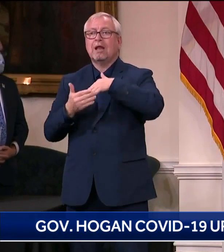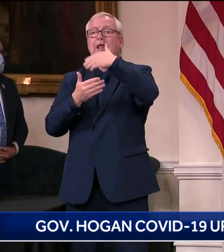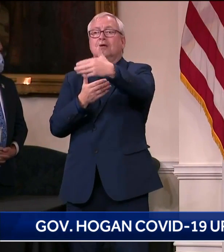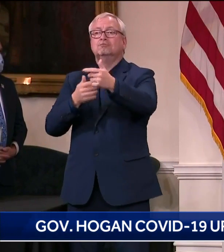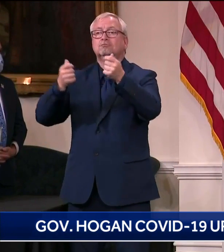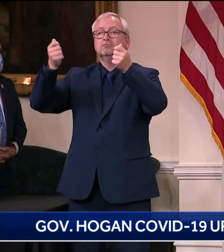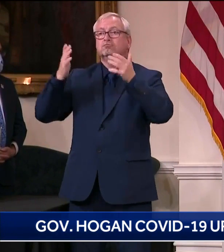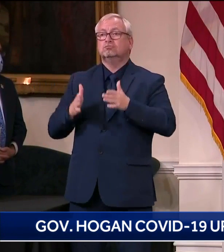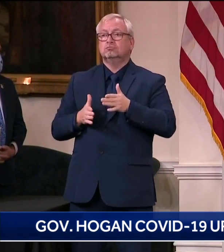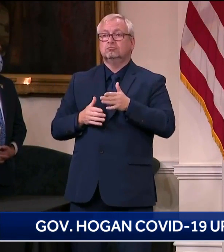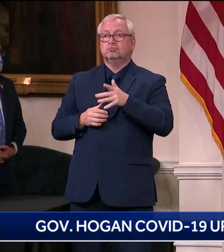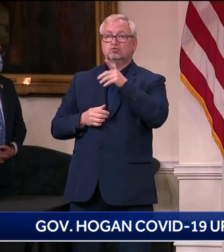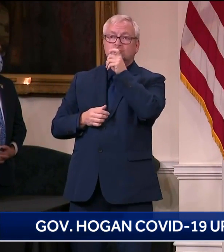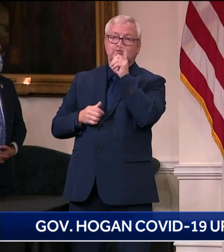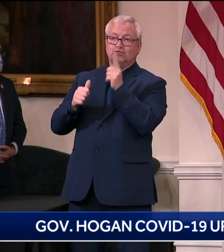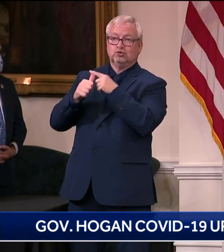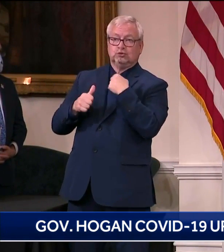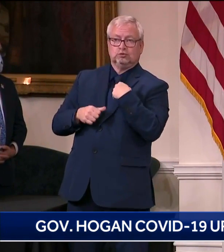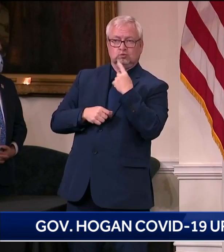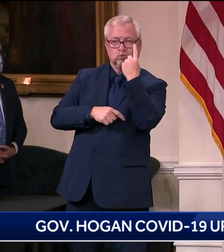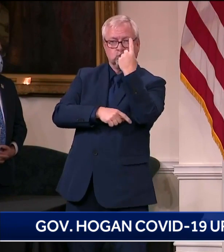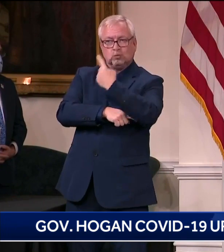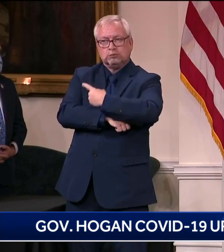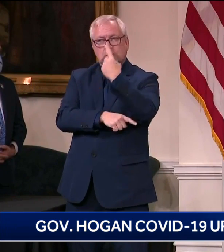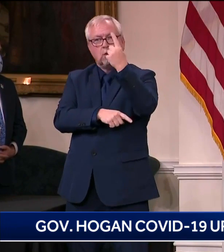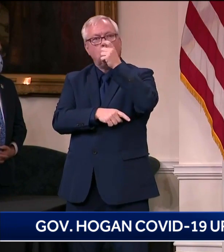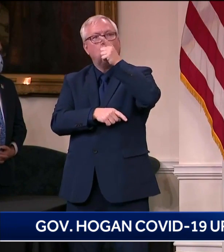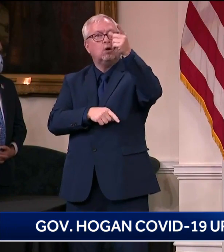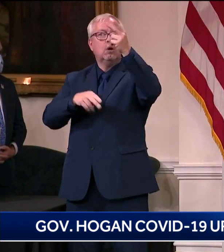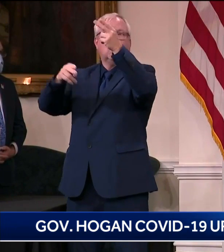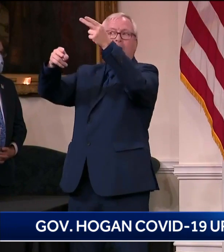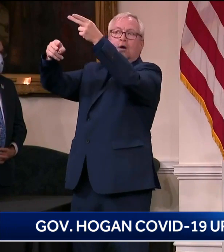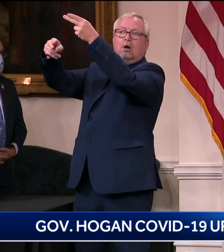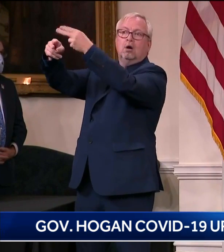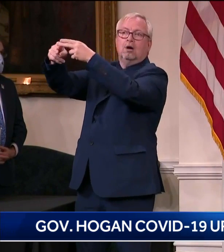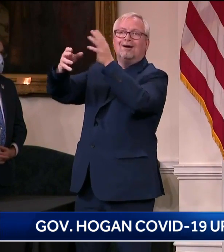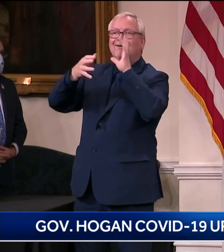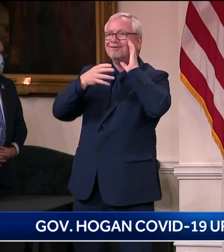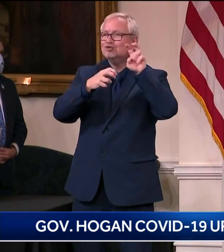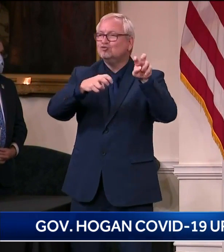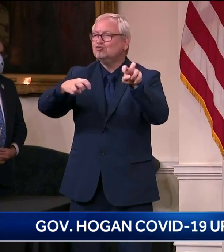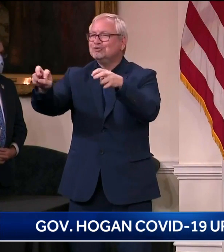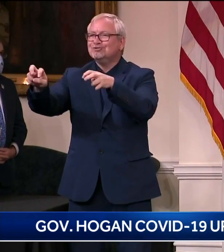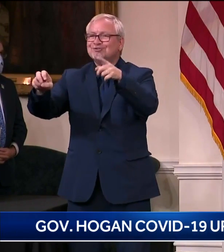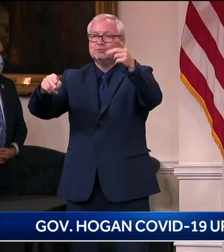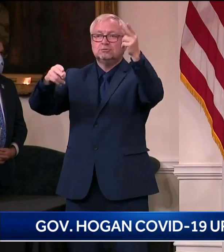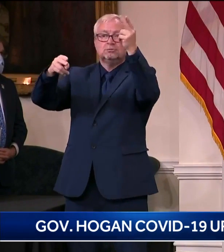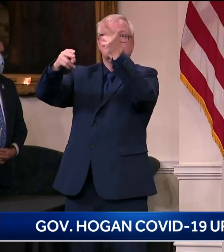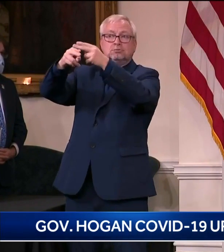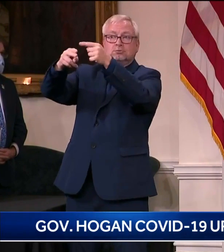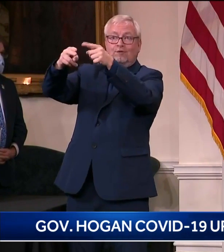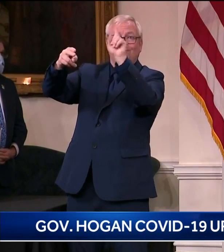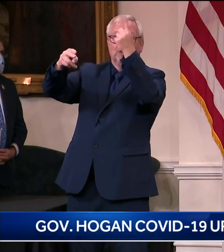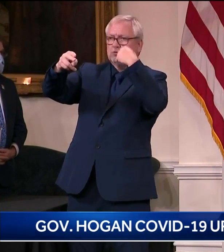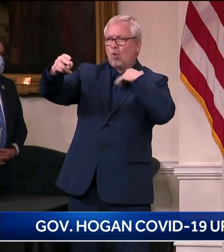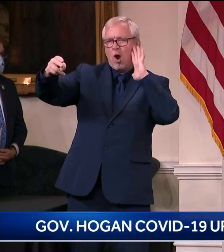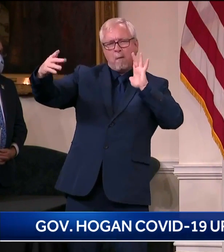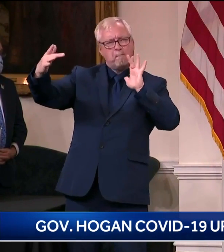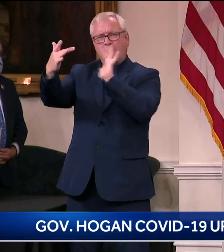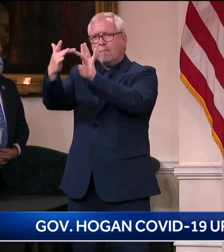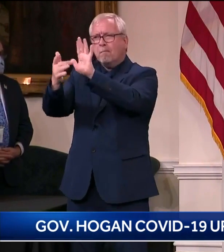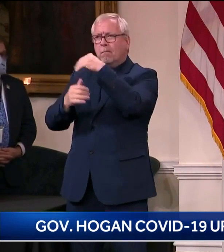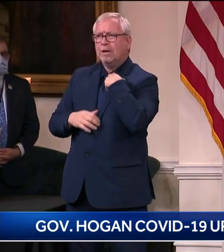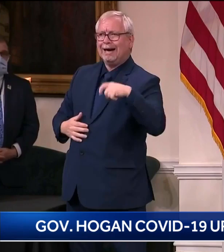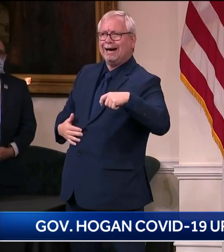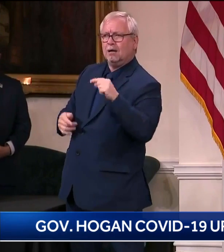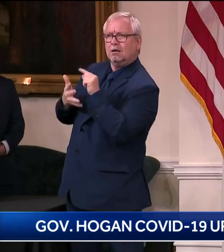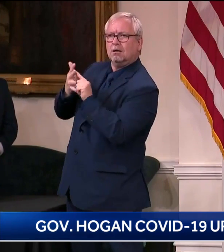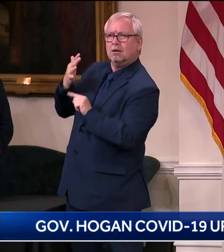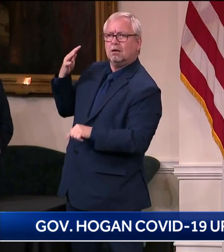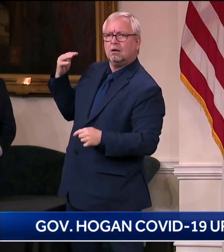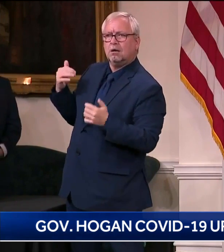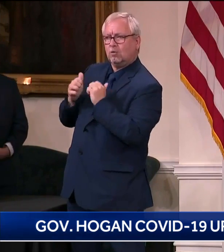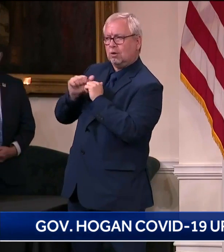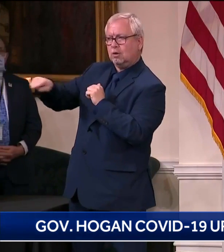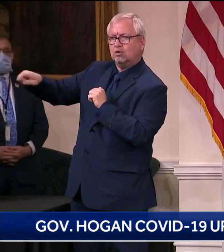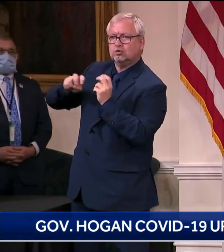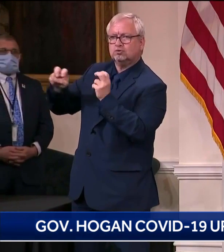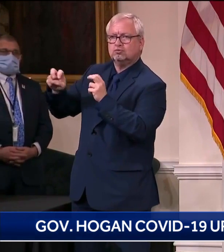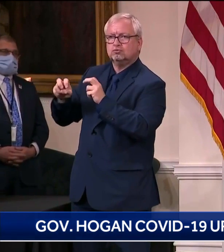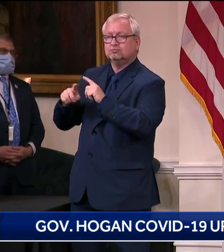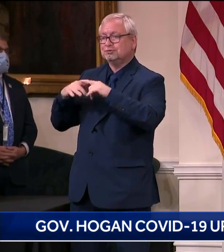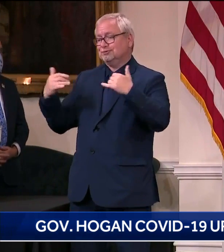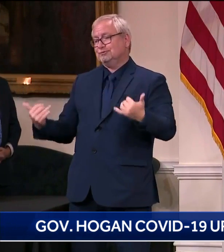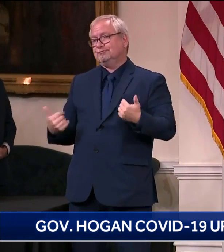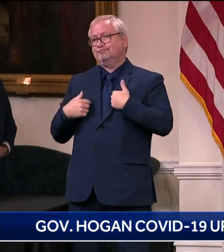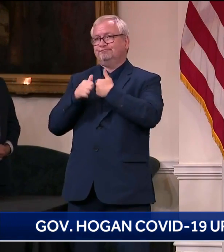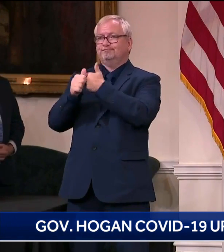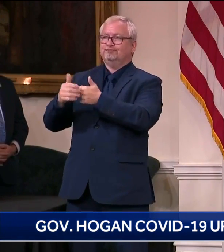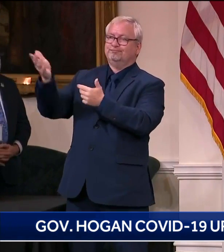ONE THING I AM GOING TO DO NOW WITH THE INCOMING ADMINISTRATION, FIRST CHANCE I GET, THE DAY THEY NAME A TRANSPORTATION SECRETARY, MY CALL IS TO SAY WE NEED YOUR HELP